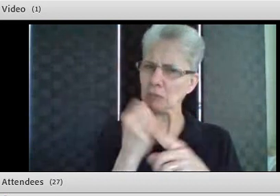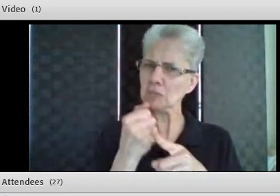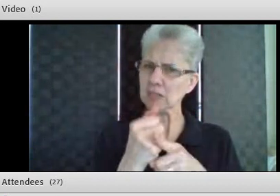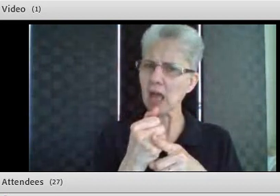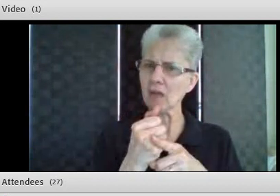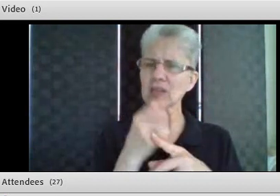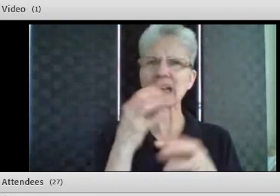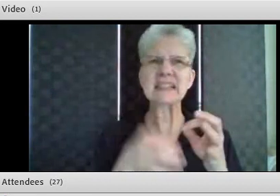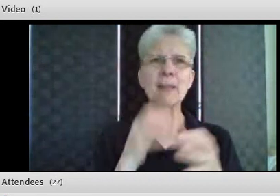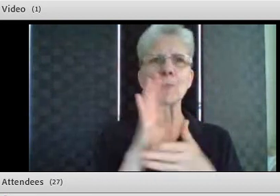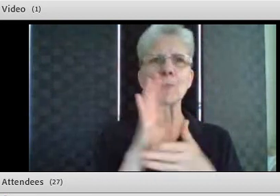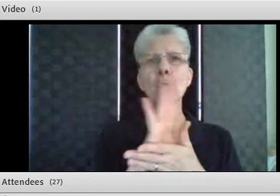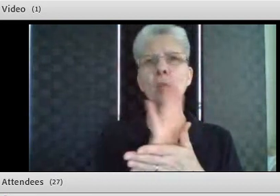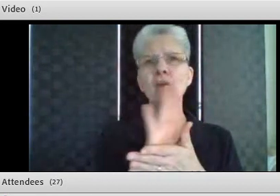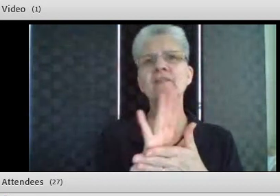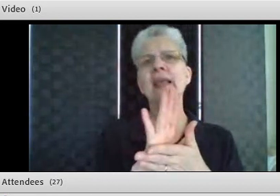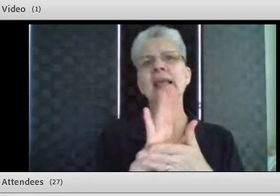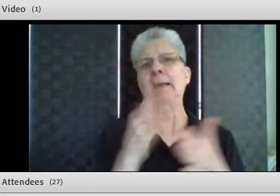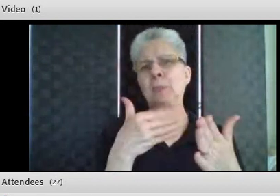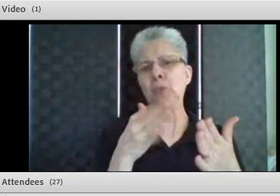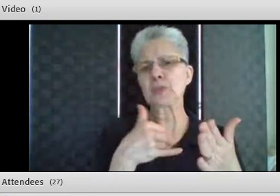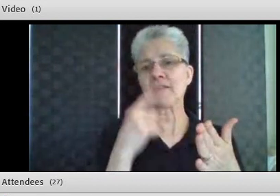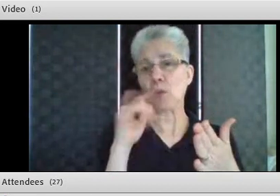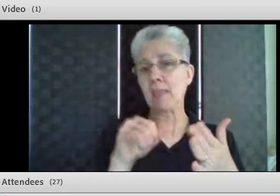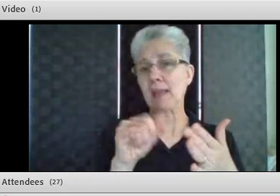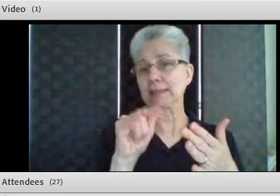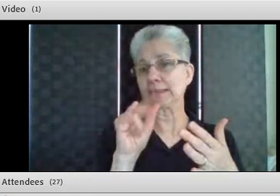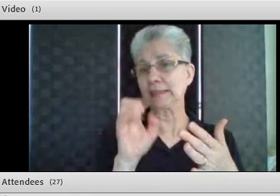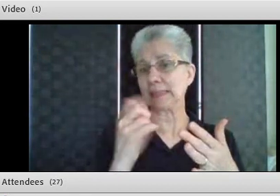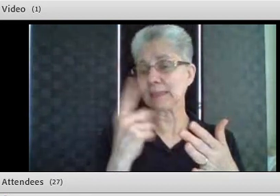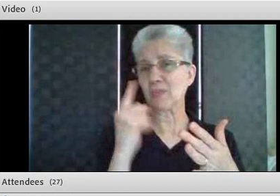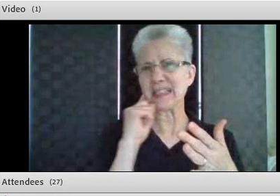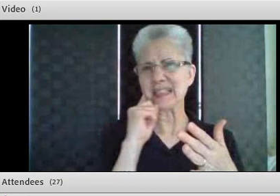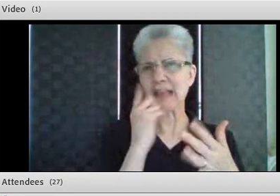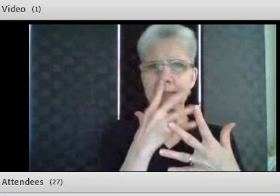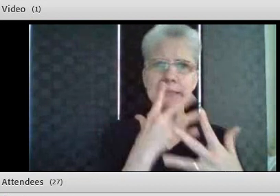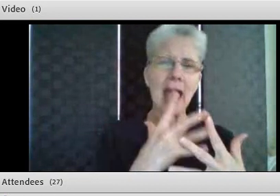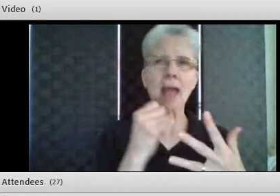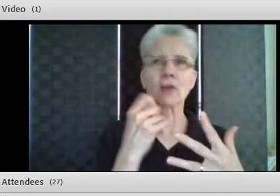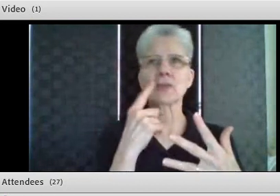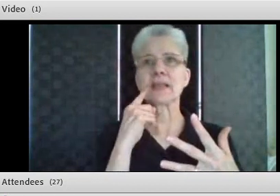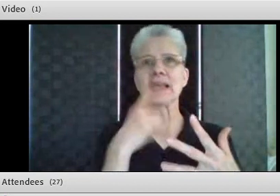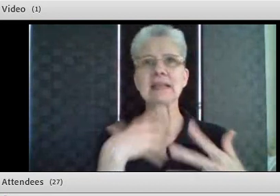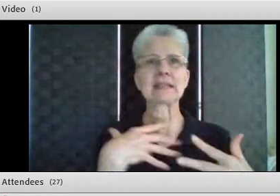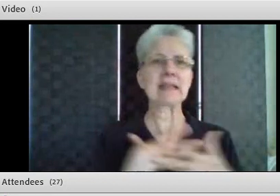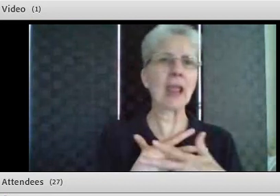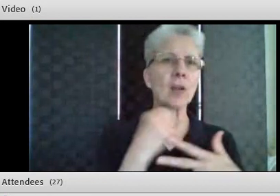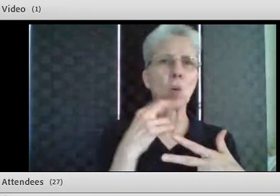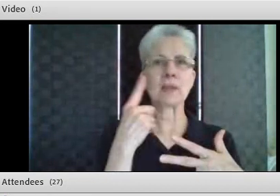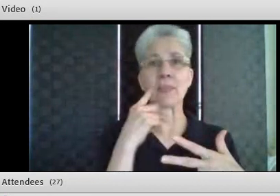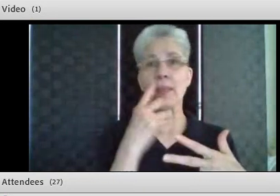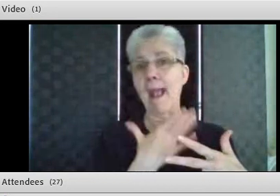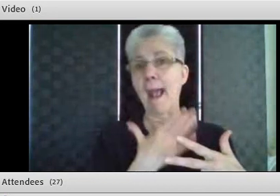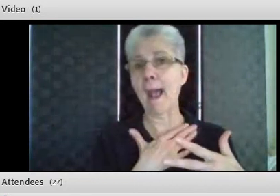and create their own chord, listen to the chords and have them create a simple movie score